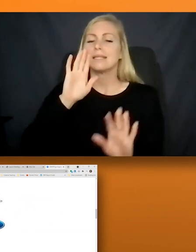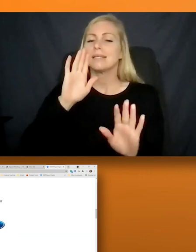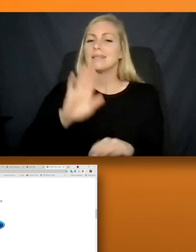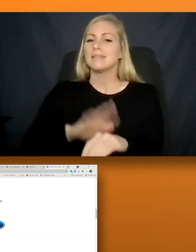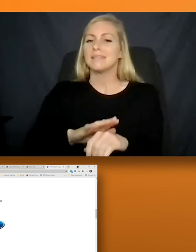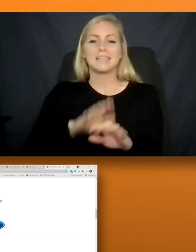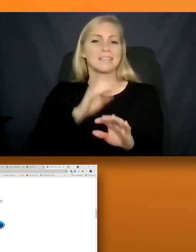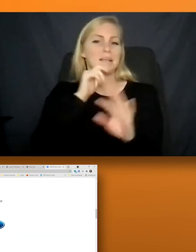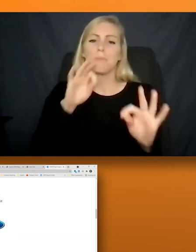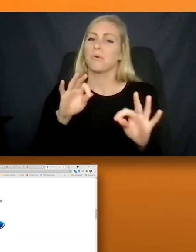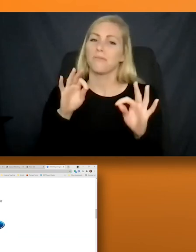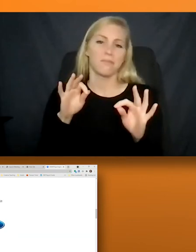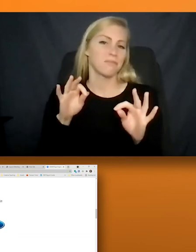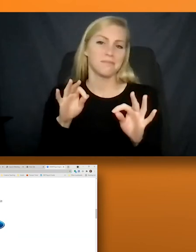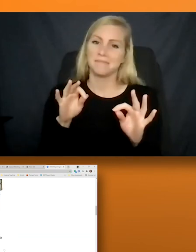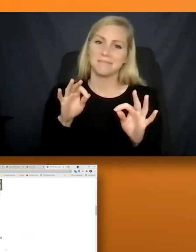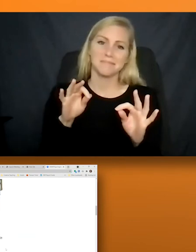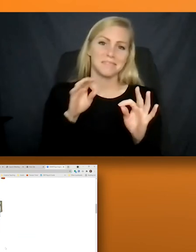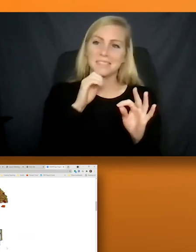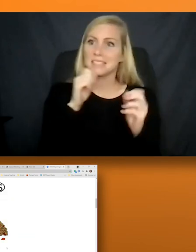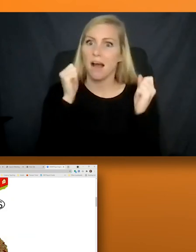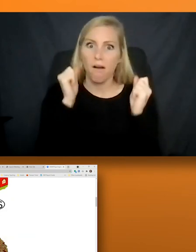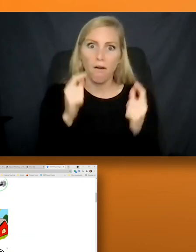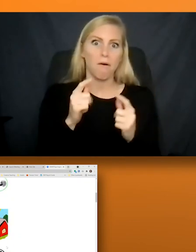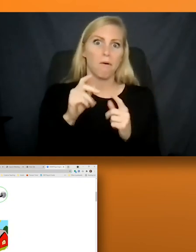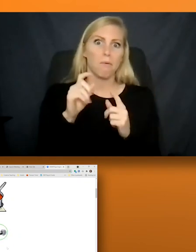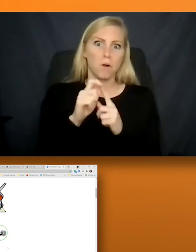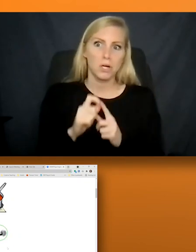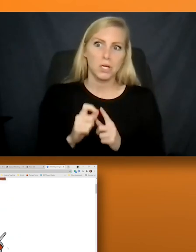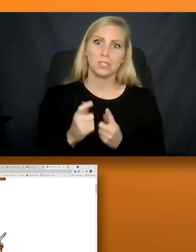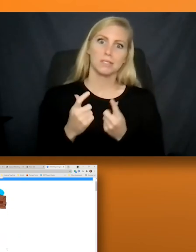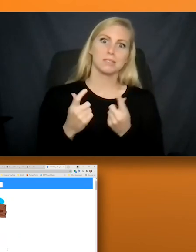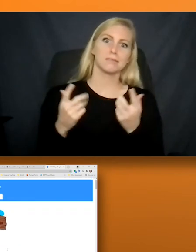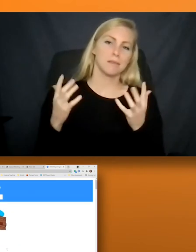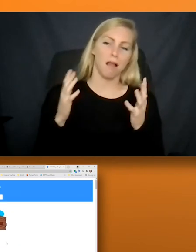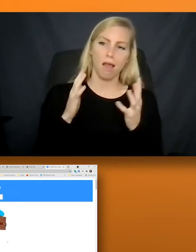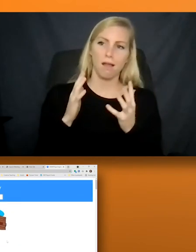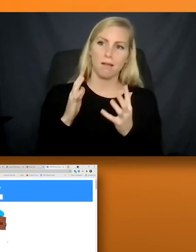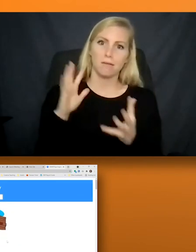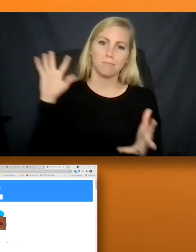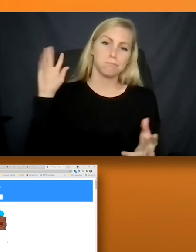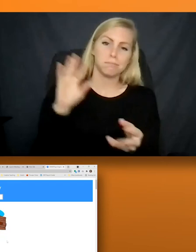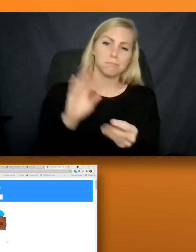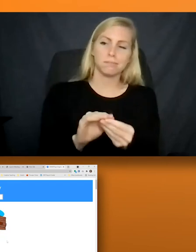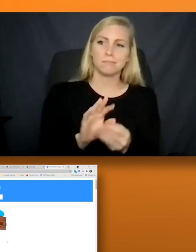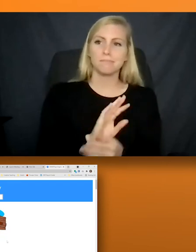It's not perfect. Not going to have every word in the universe.